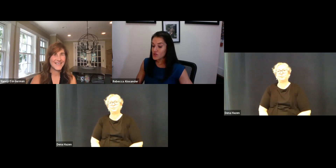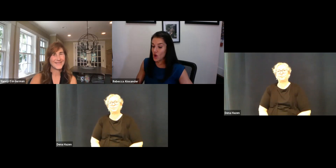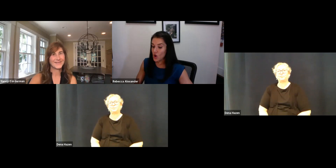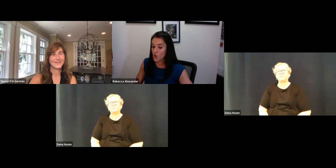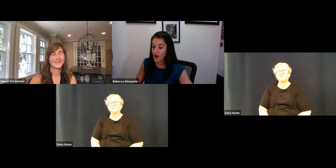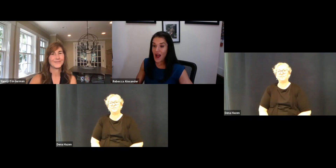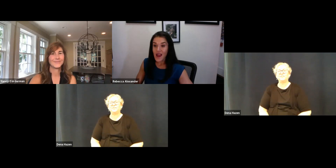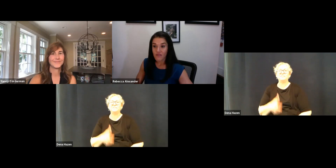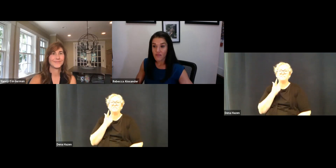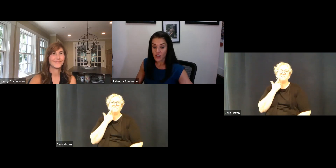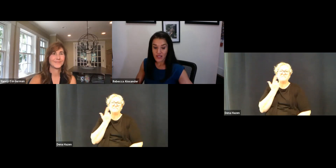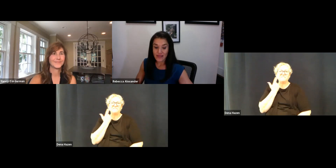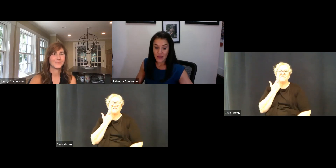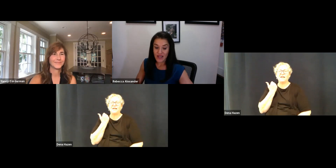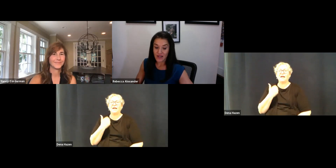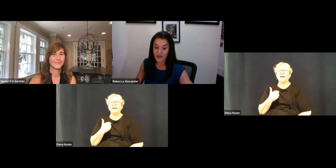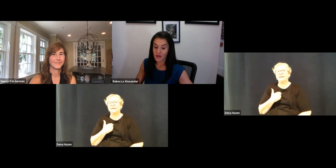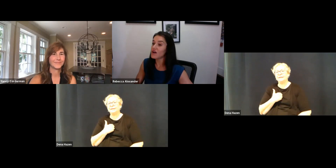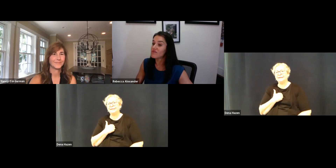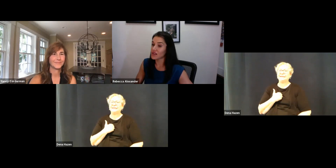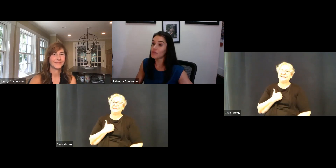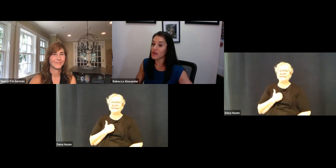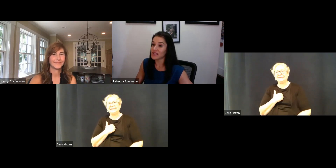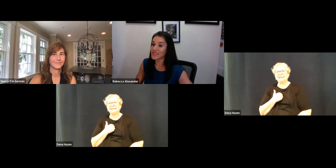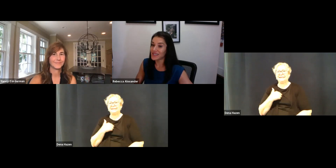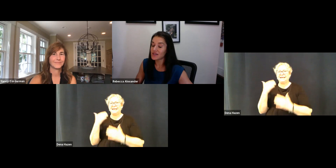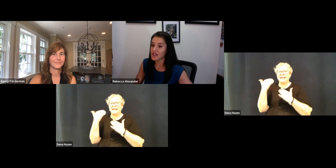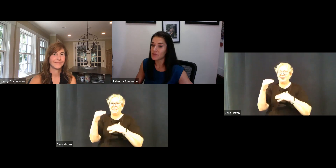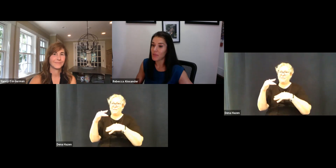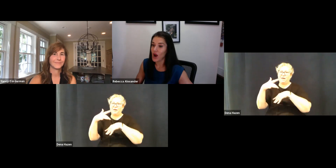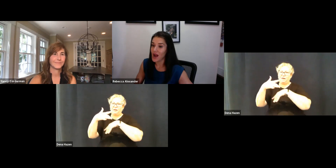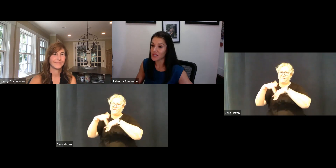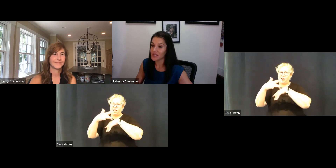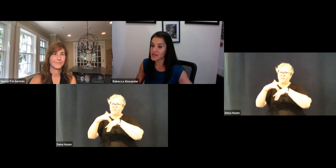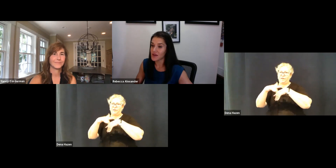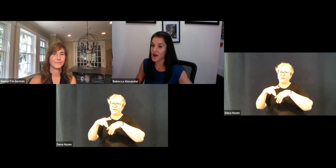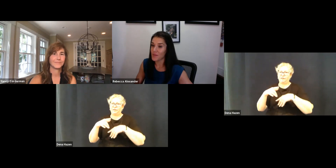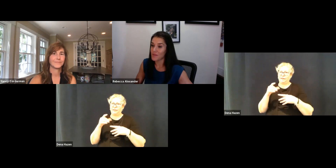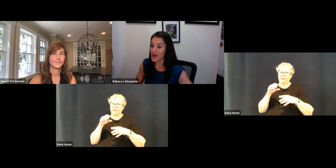So I have fairly limited availability in my practice.